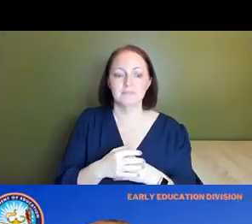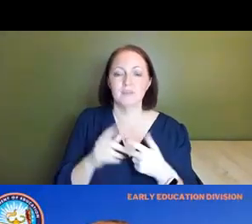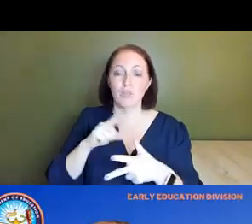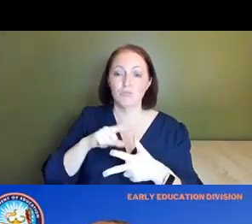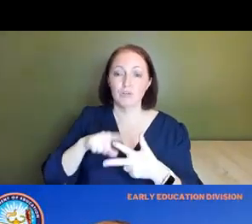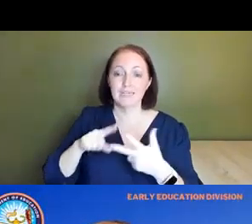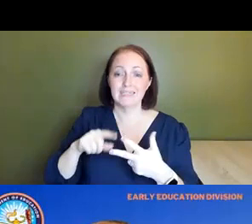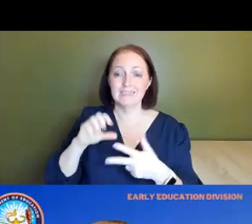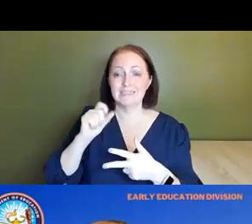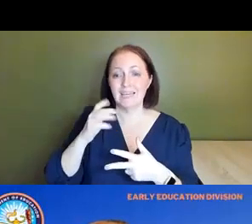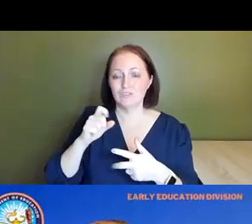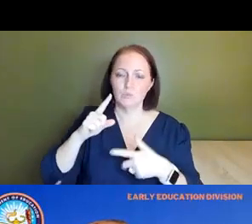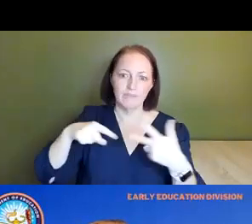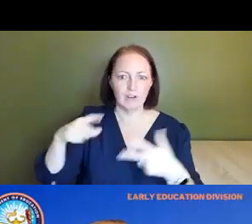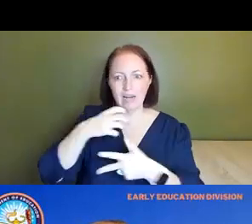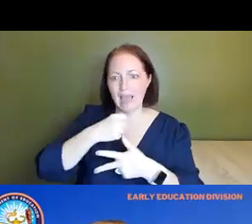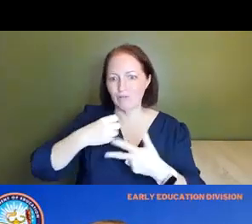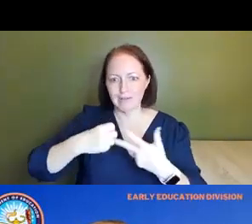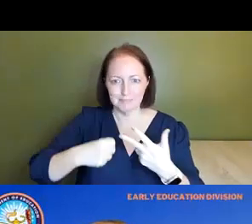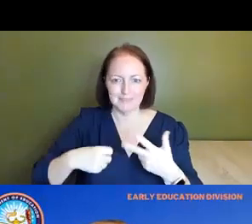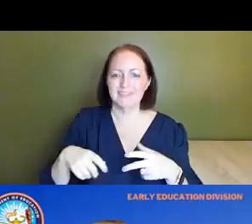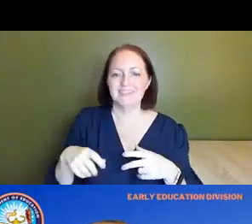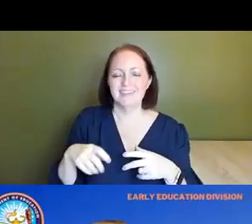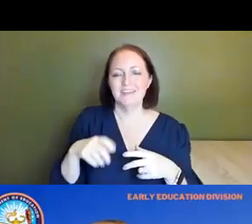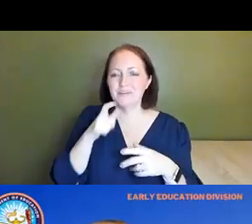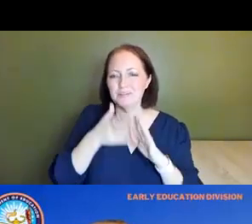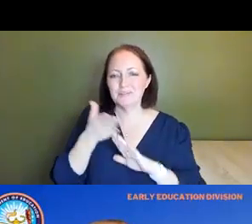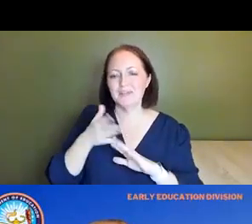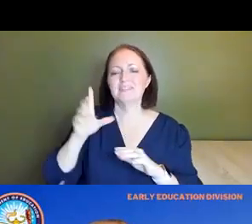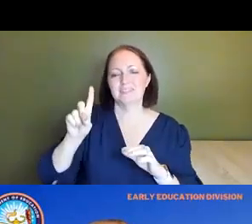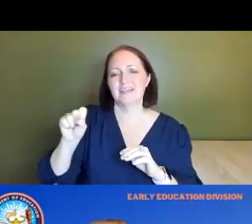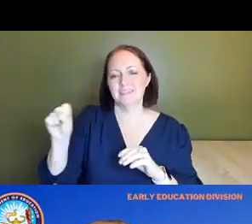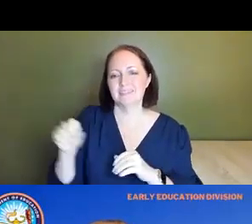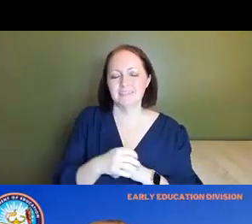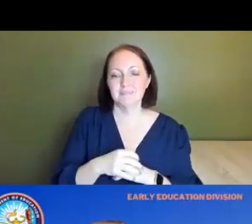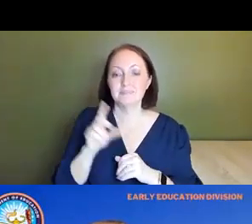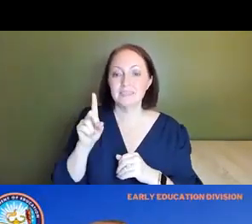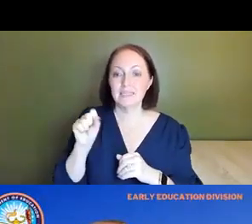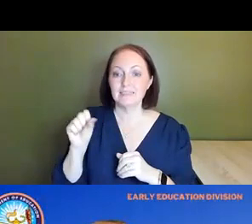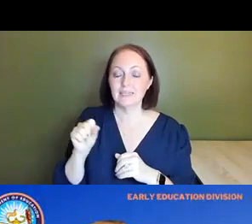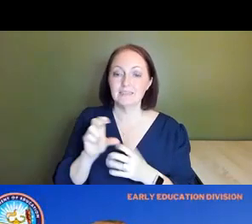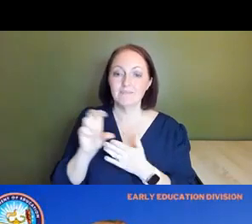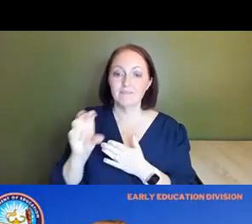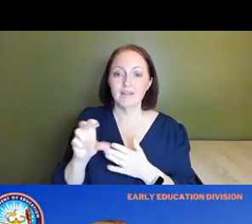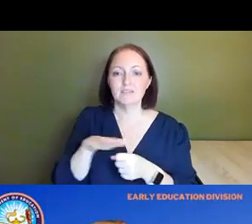varying acronyms and that's also administered by DSS. And DSS funds local agencies to make